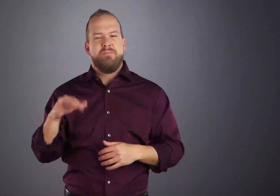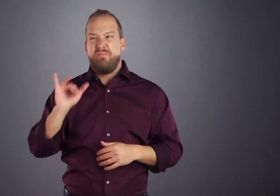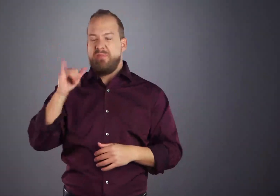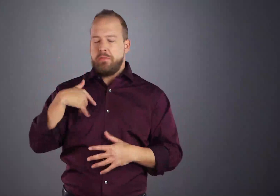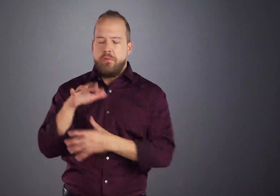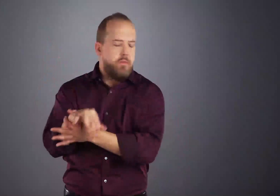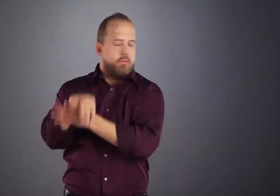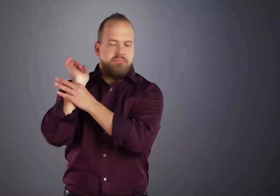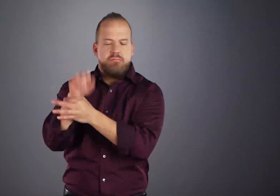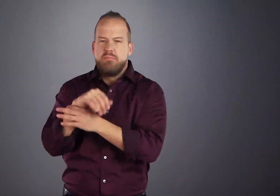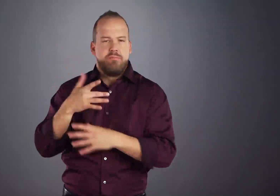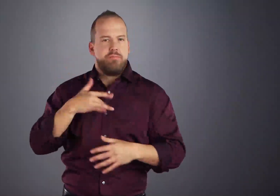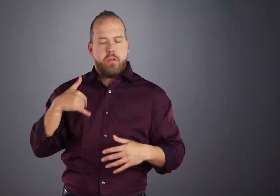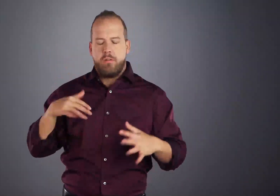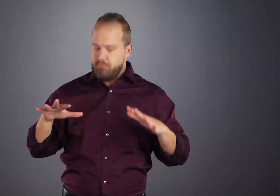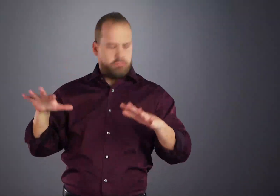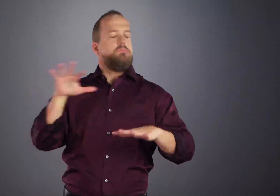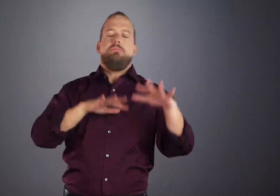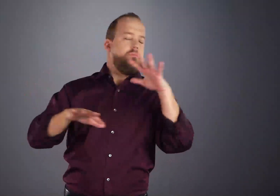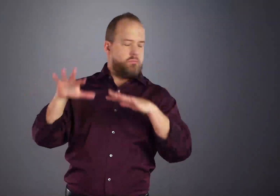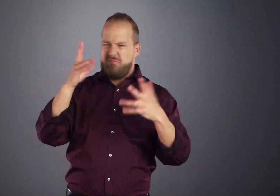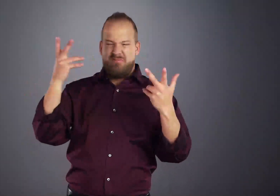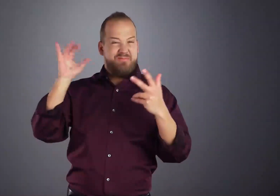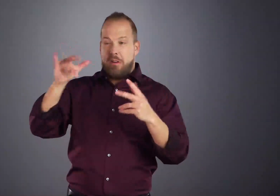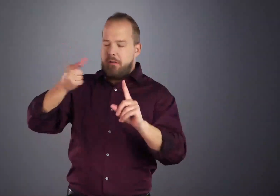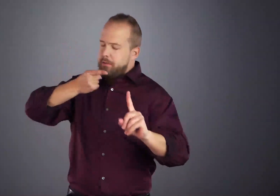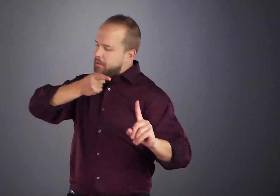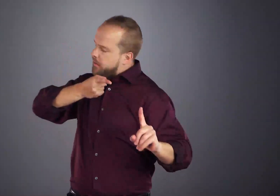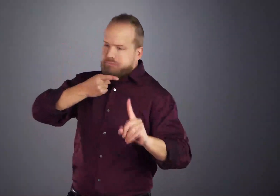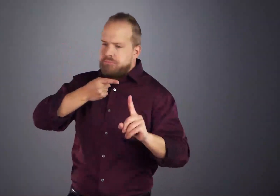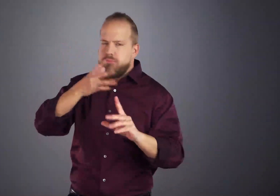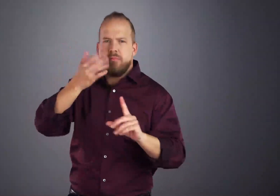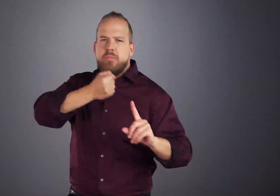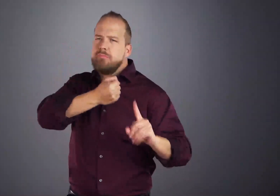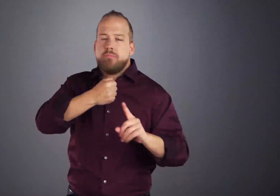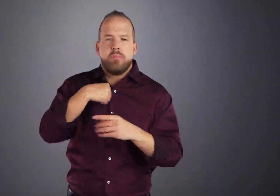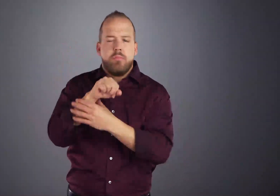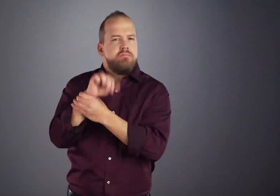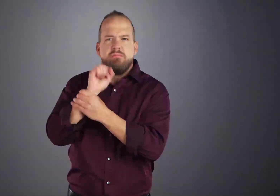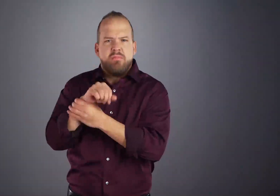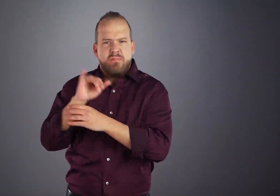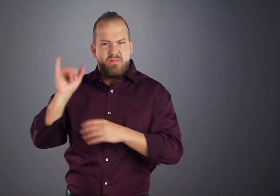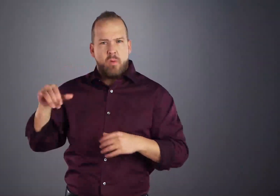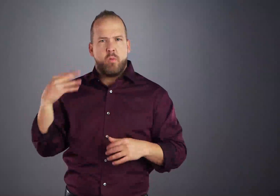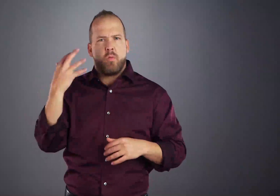Here was something at work in a human heart which had done the impossible.